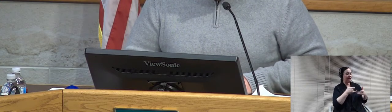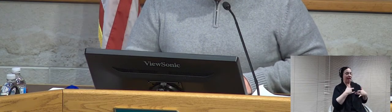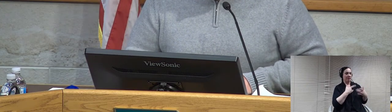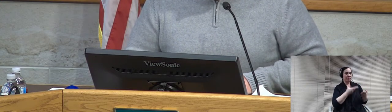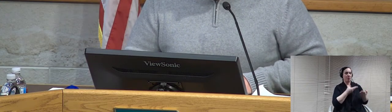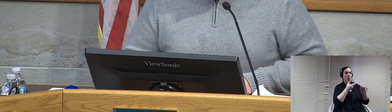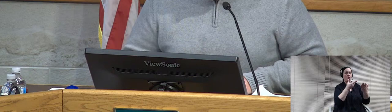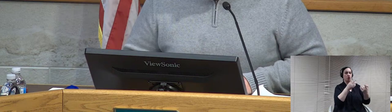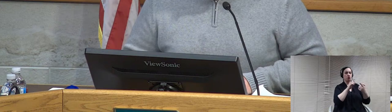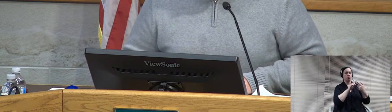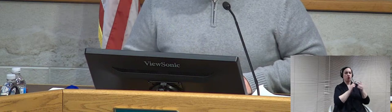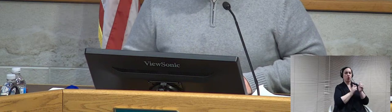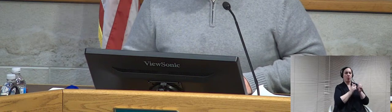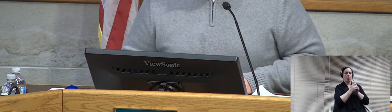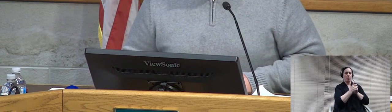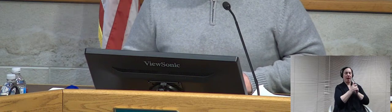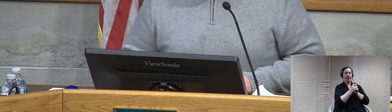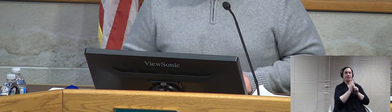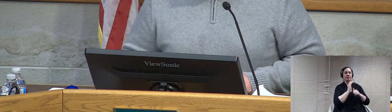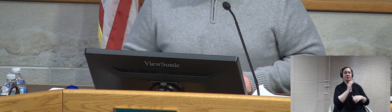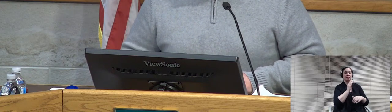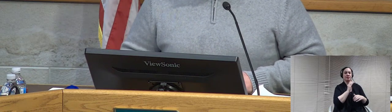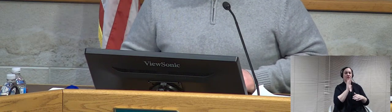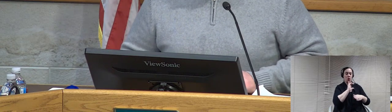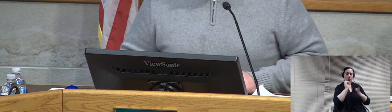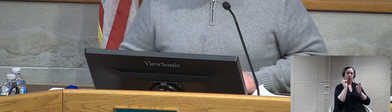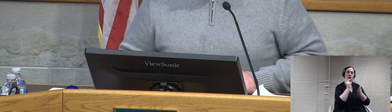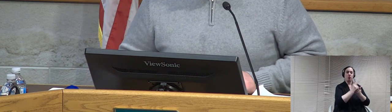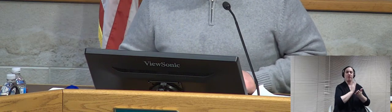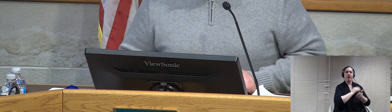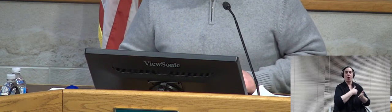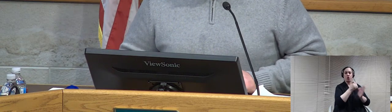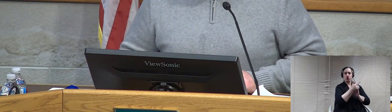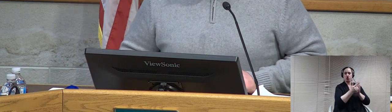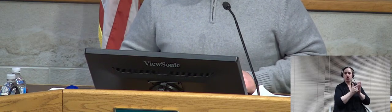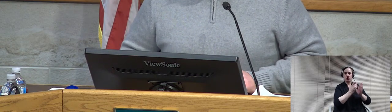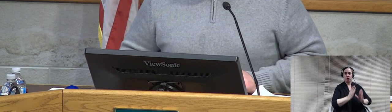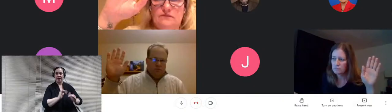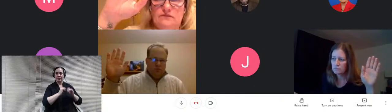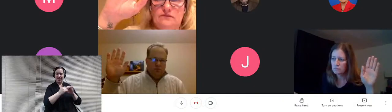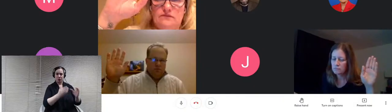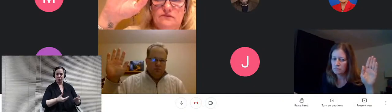our resolution appointing school attorneys as presented a first KD second John?